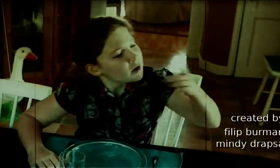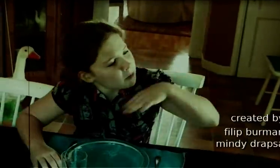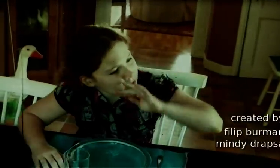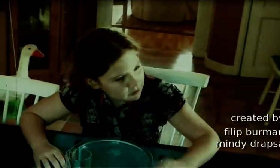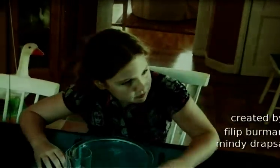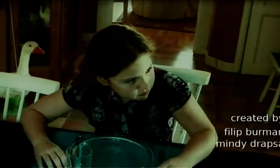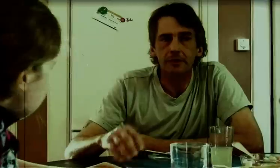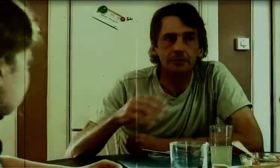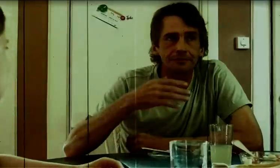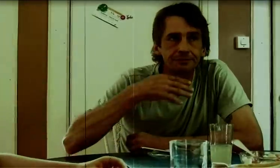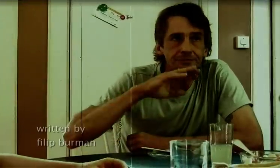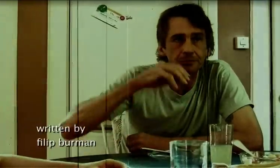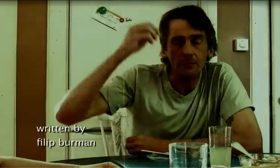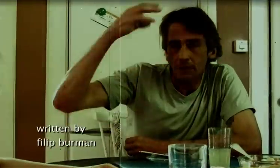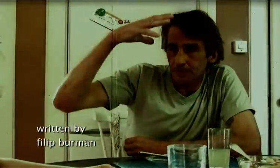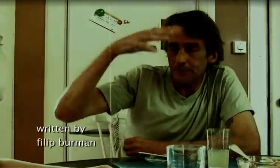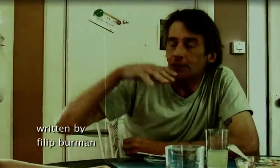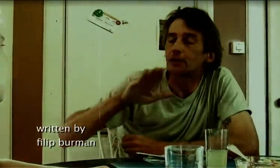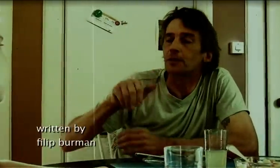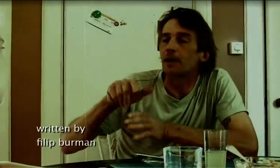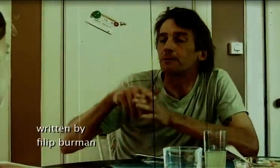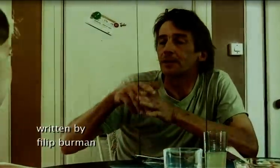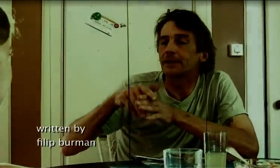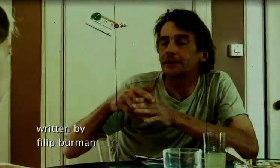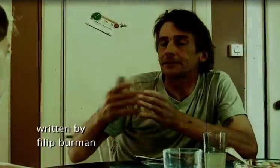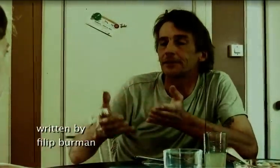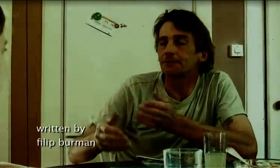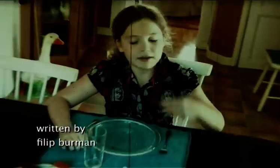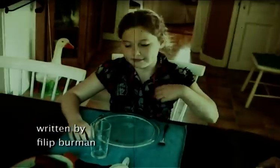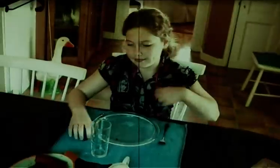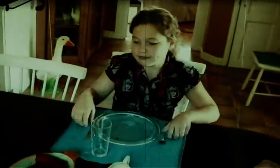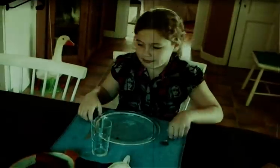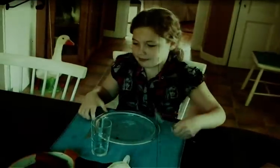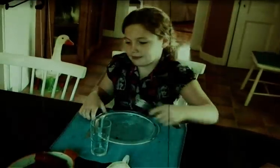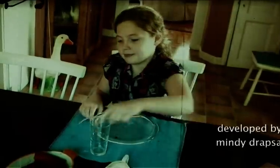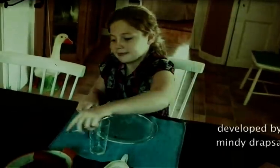Where's mum? Mum's showering. She rode today. Okay.